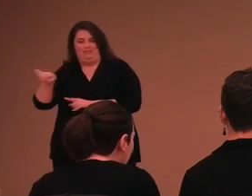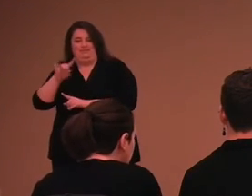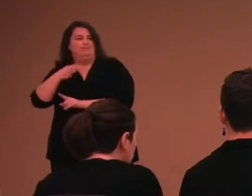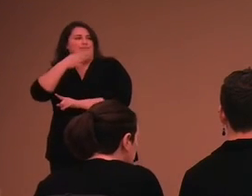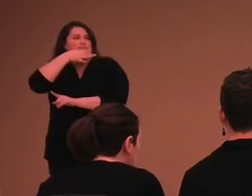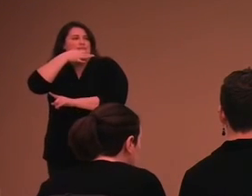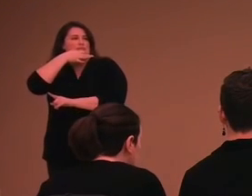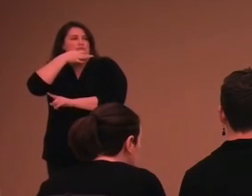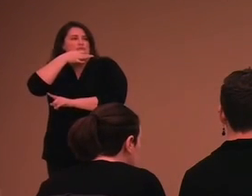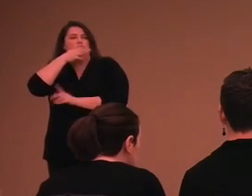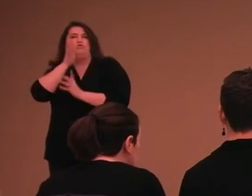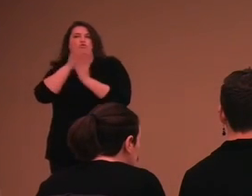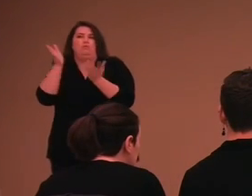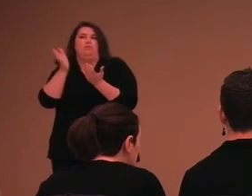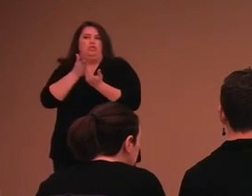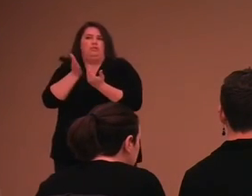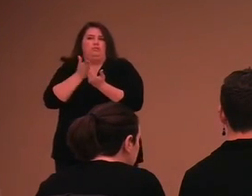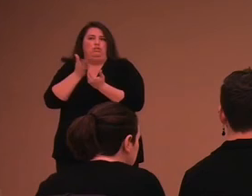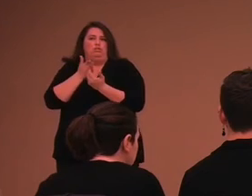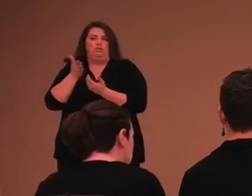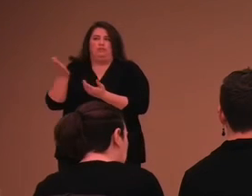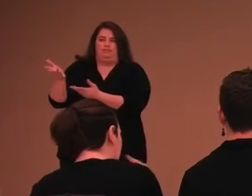Much easier to bring people into conversation and try it on